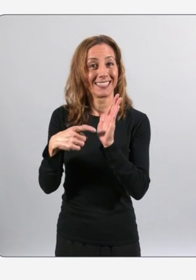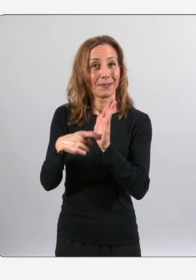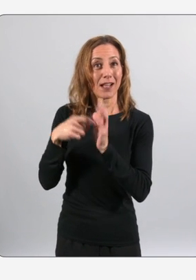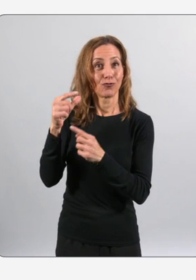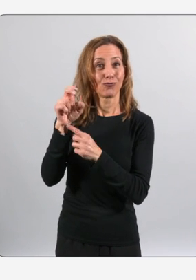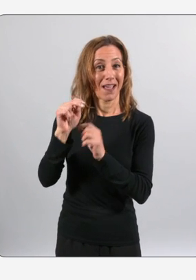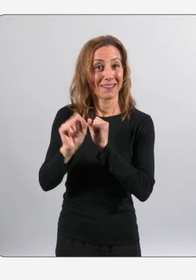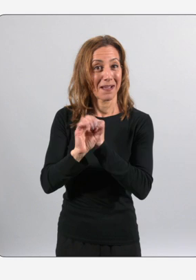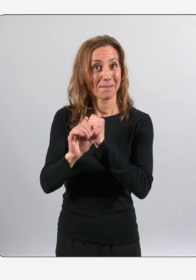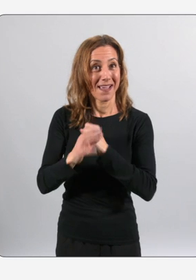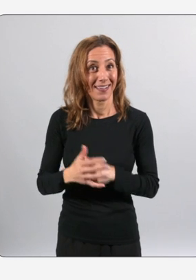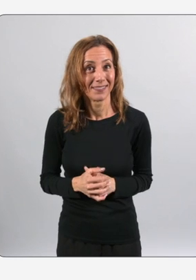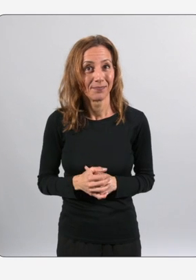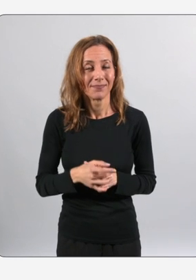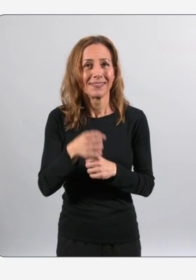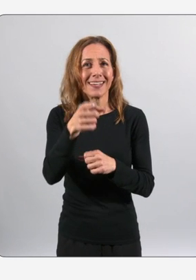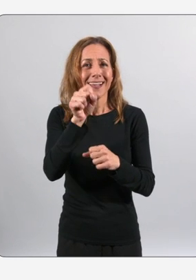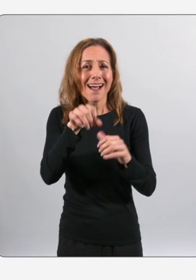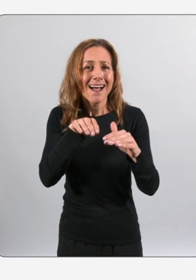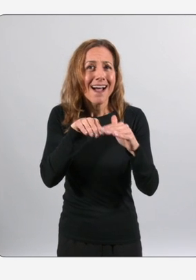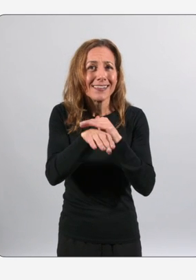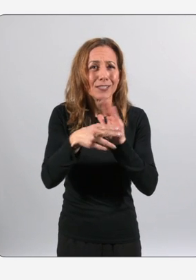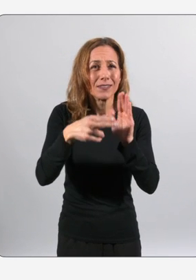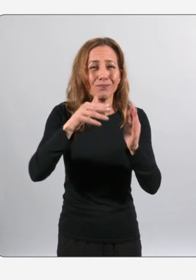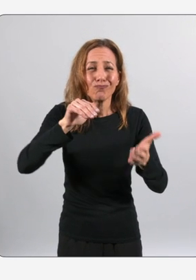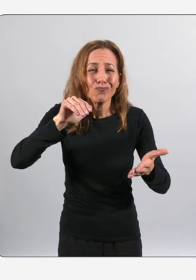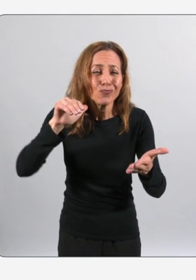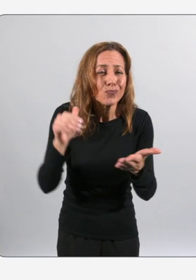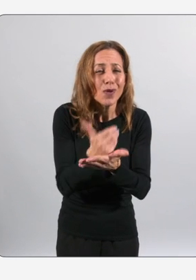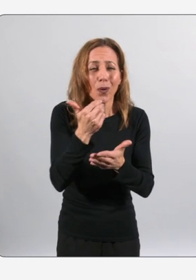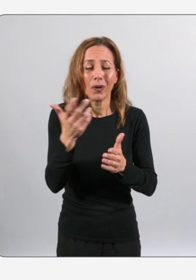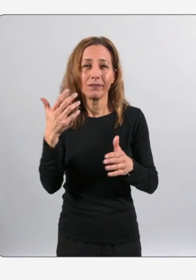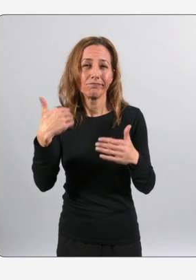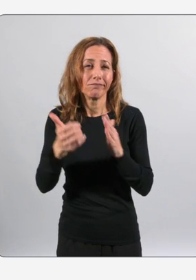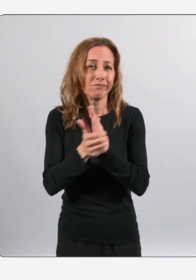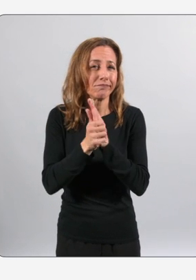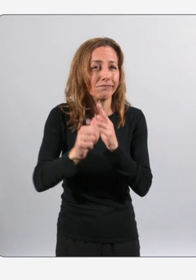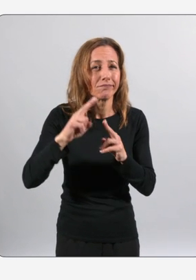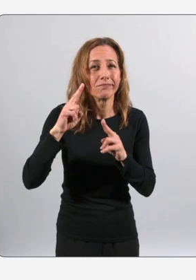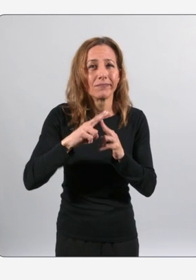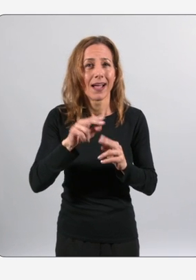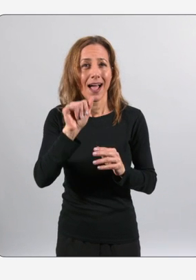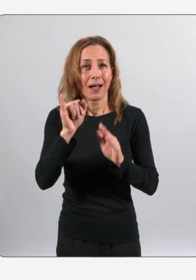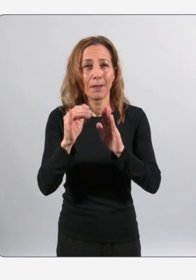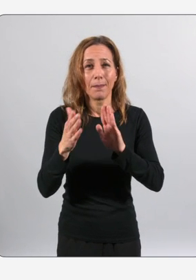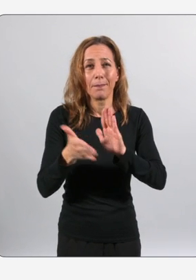You'll also be able to create brand new qualified AI powered lookalike audiences,